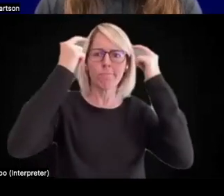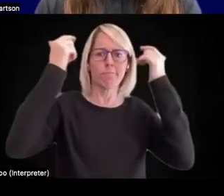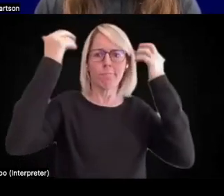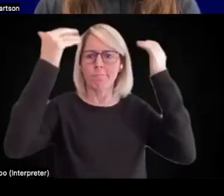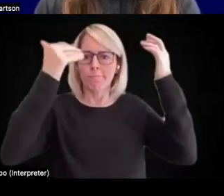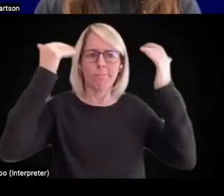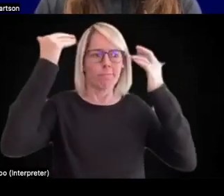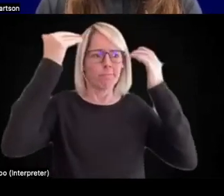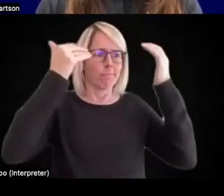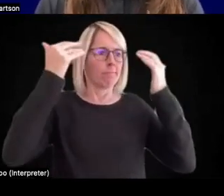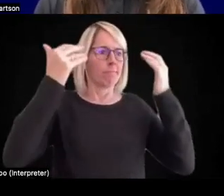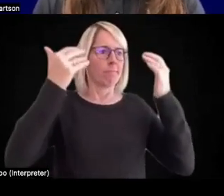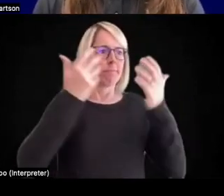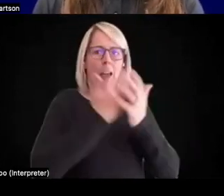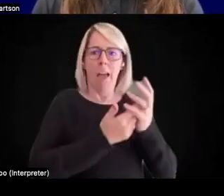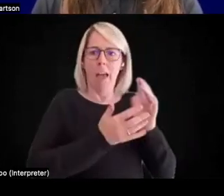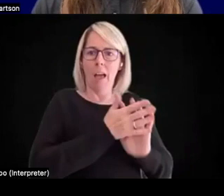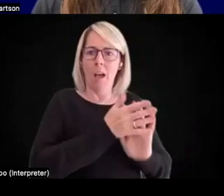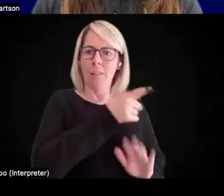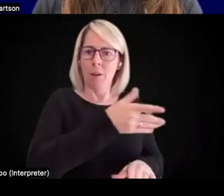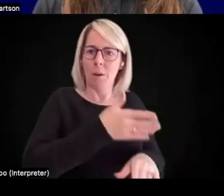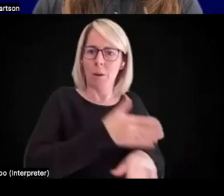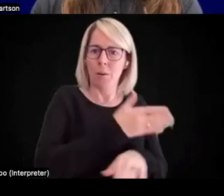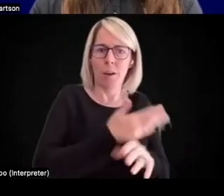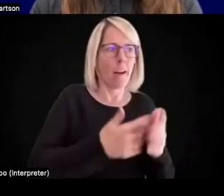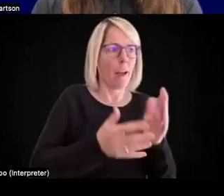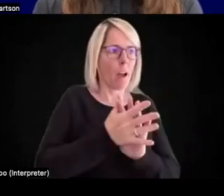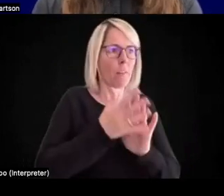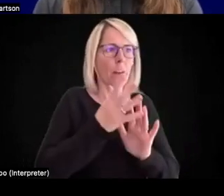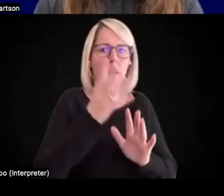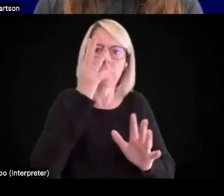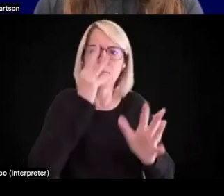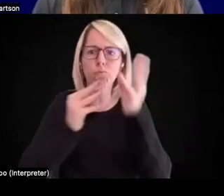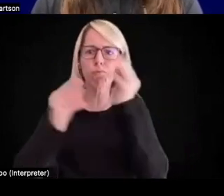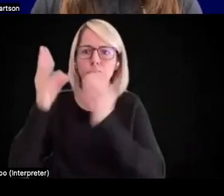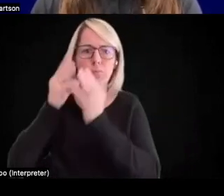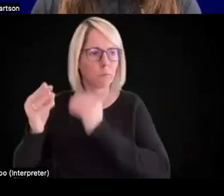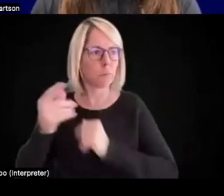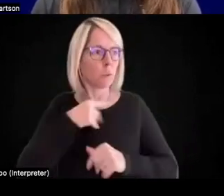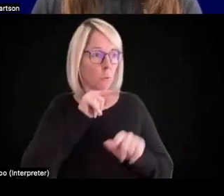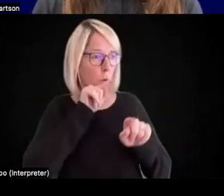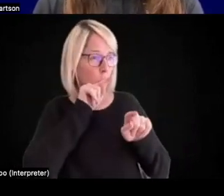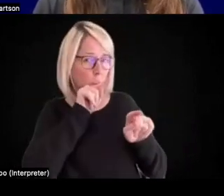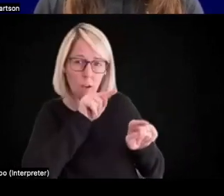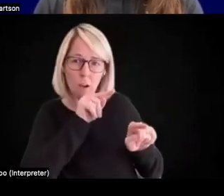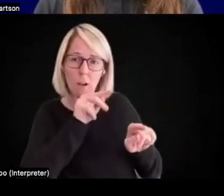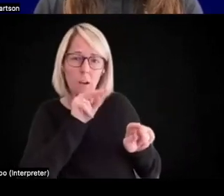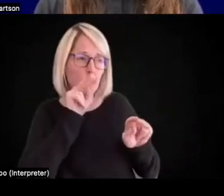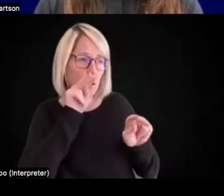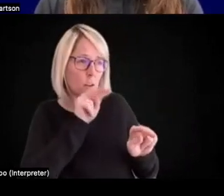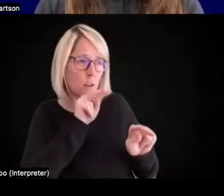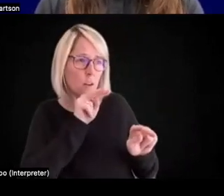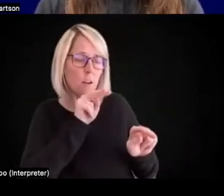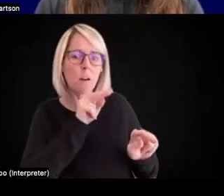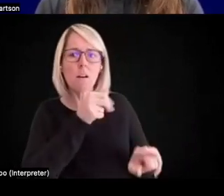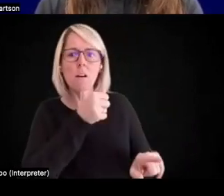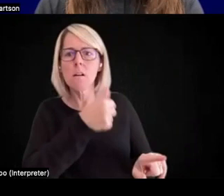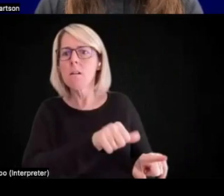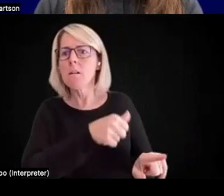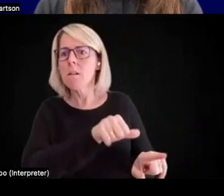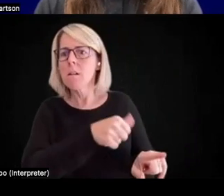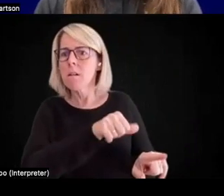their surroundings and eventually you can open up more of the world to them and they will be